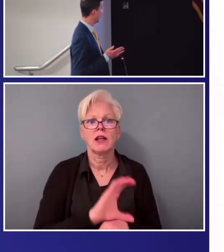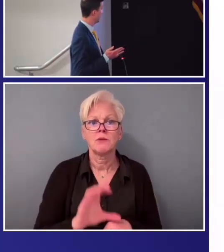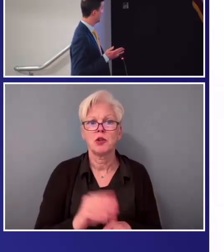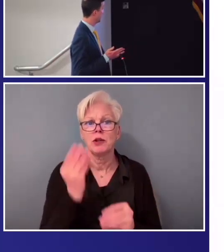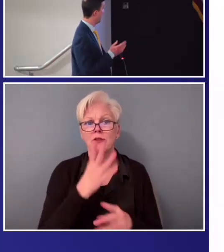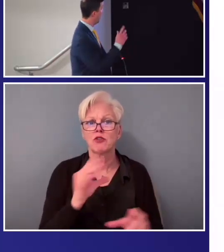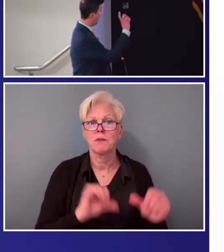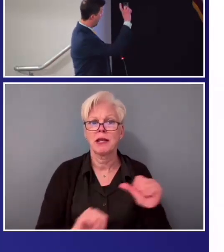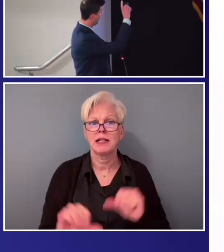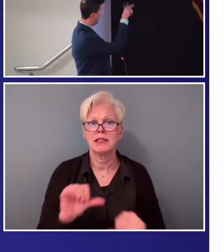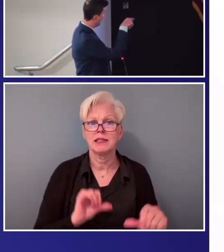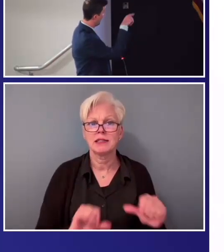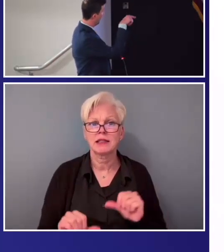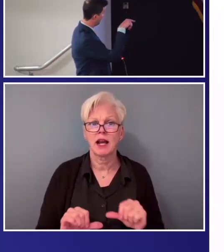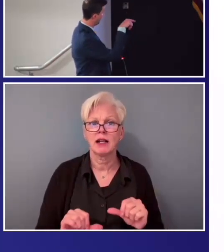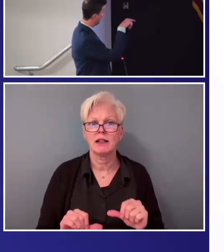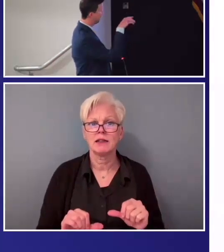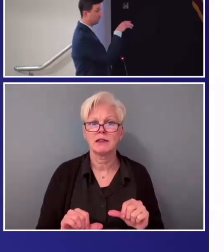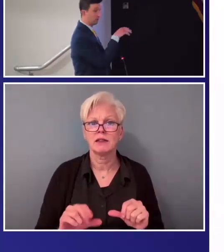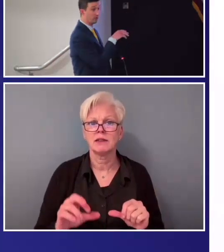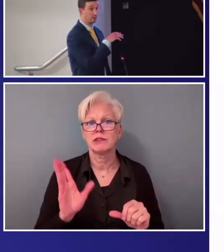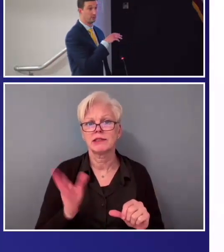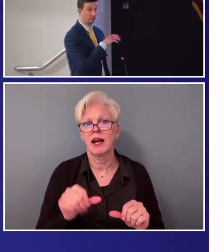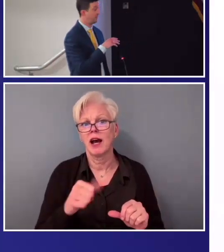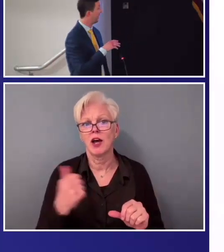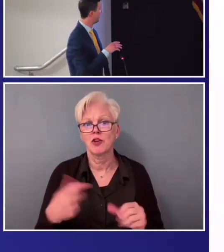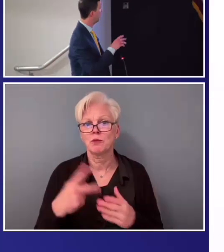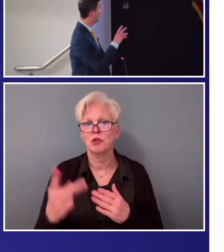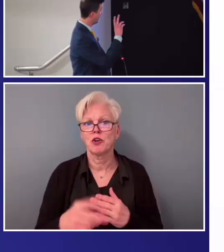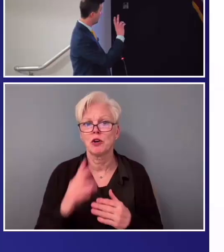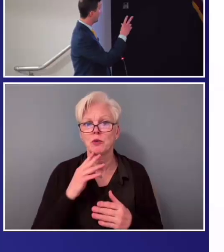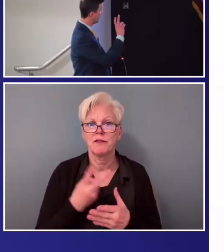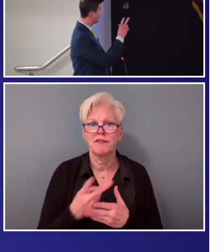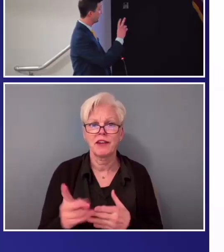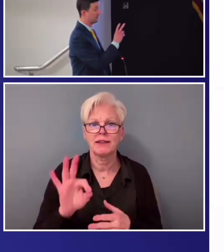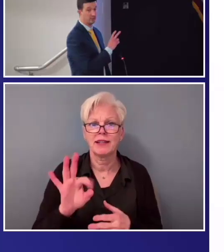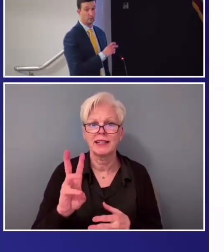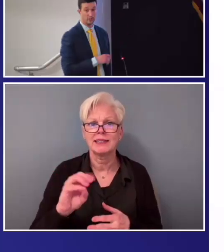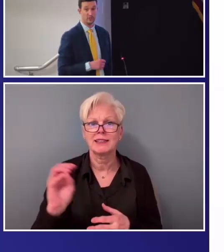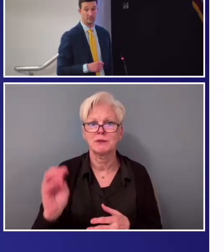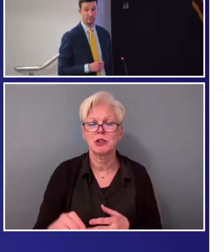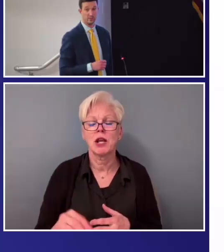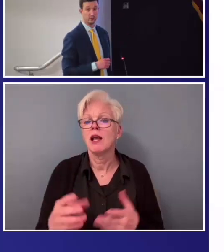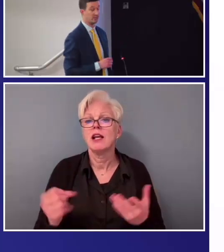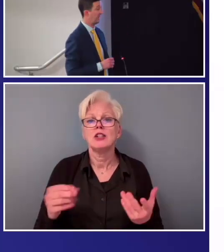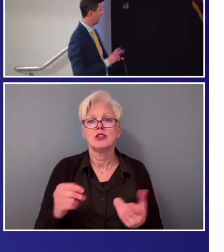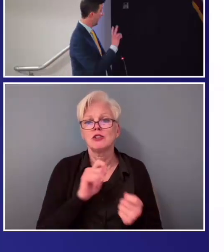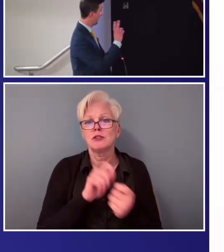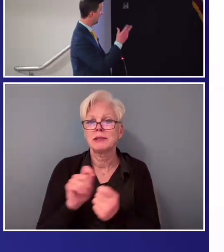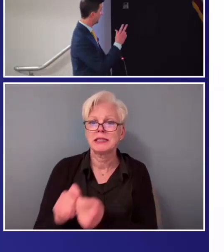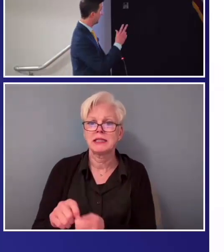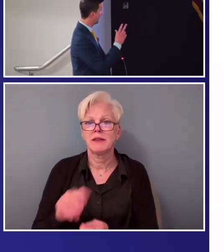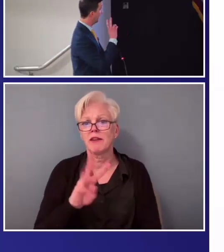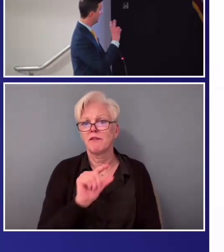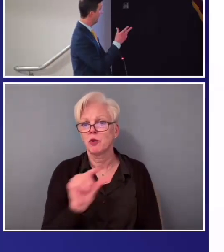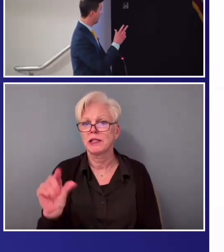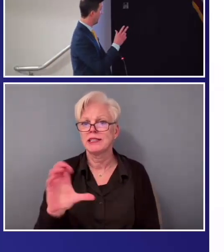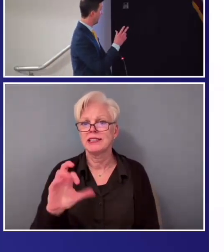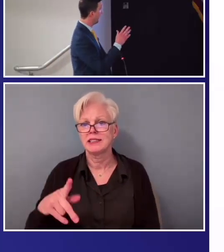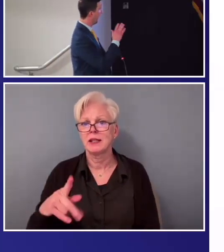science, other programs would fail. So again, these are specific four-digit CIP codes that have the highest fail rate.